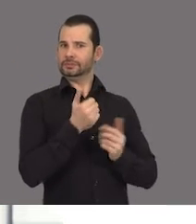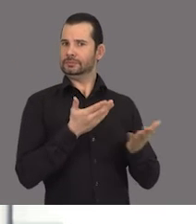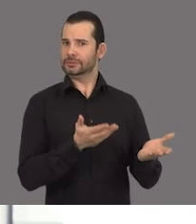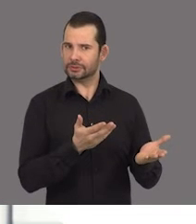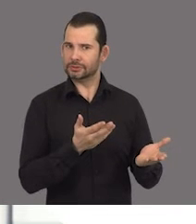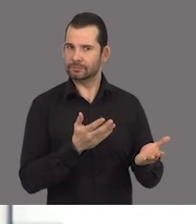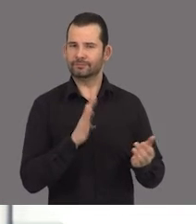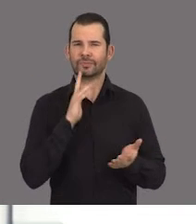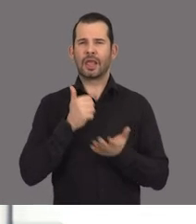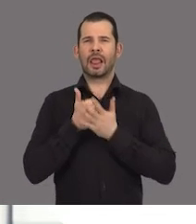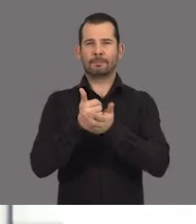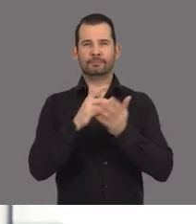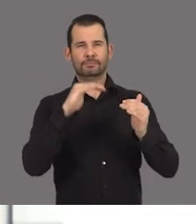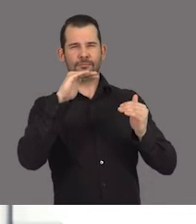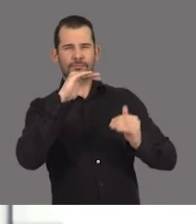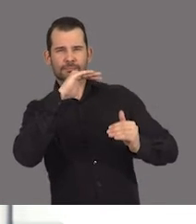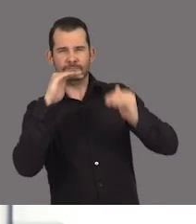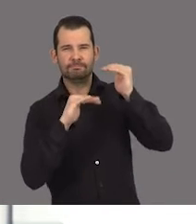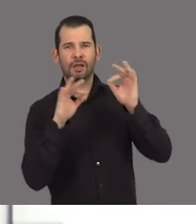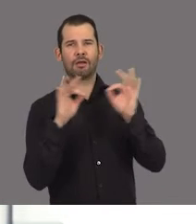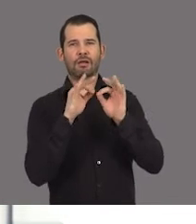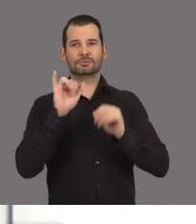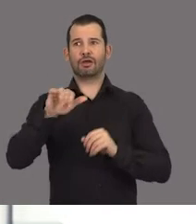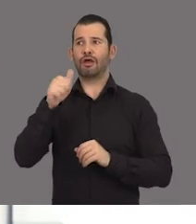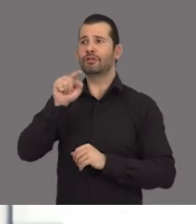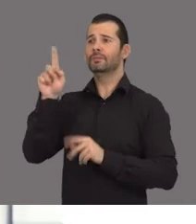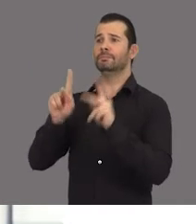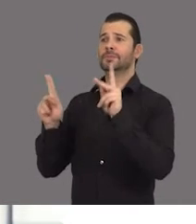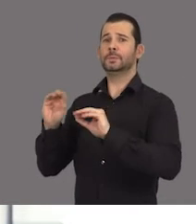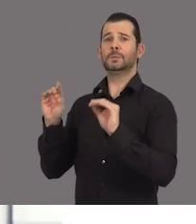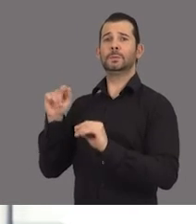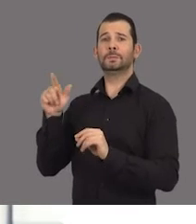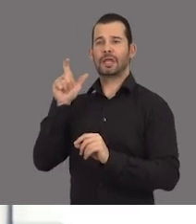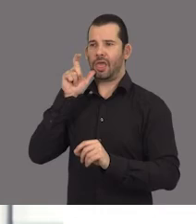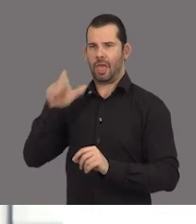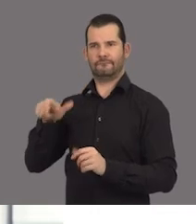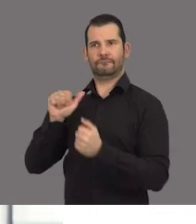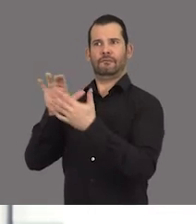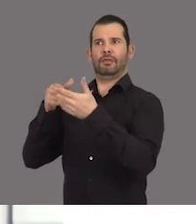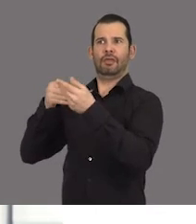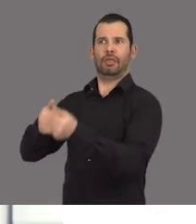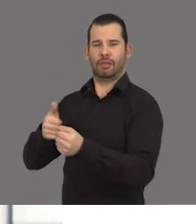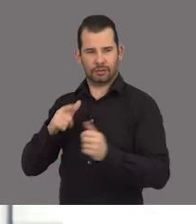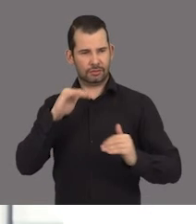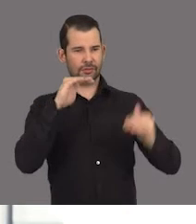Applying for the DTC involves the person who has the impairment [disability]